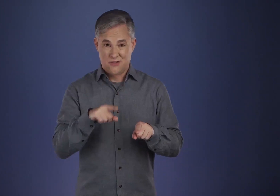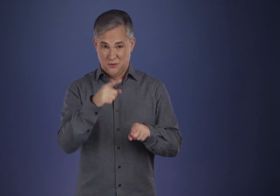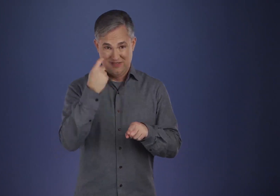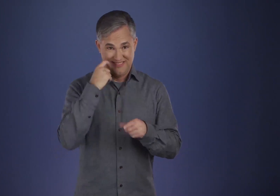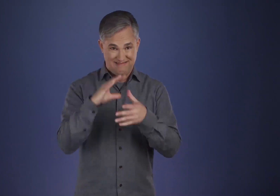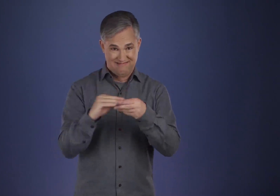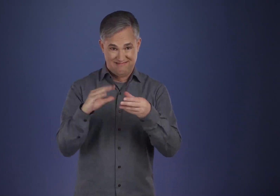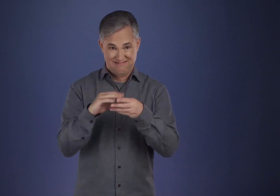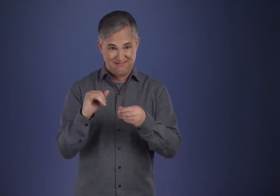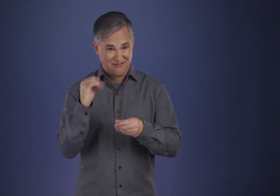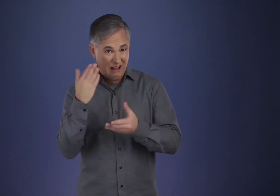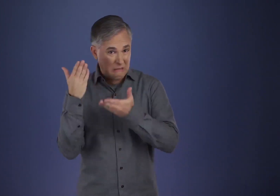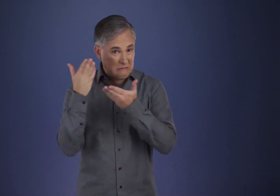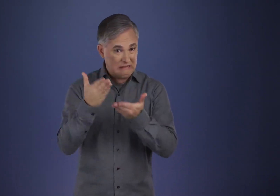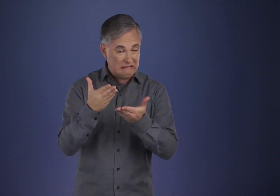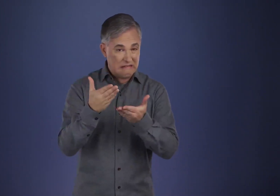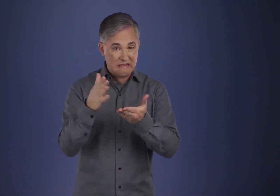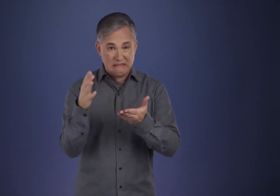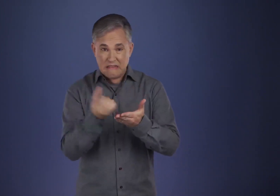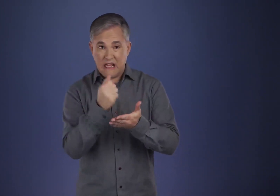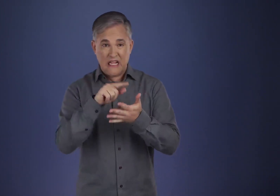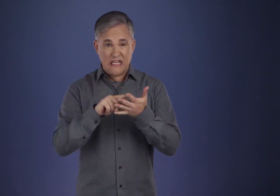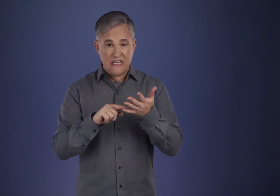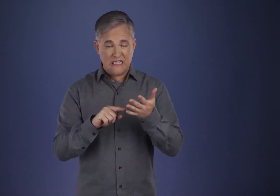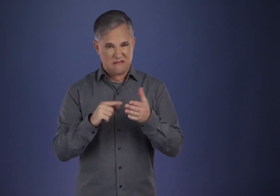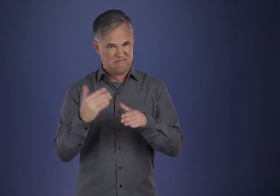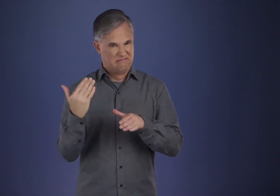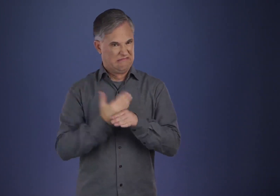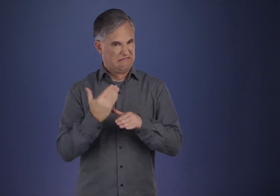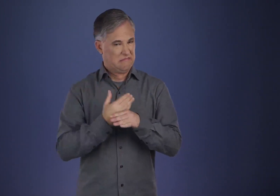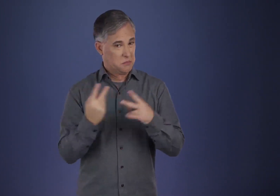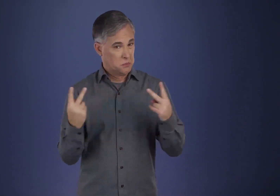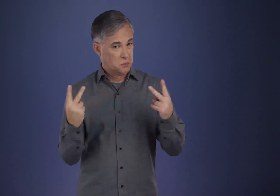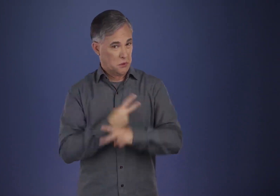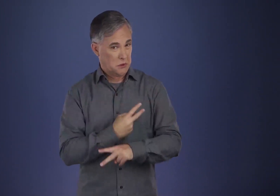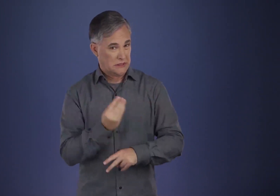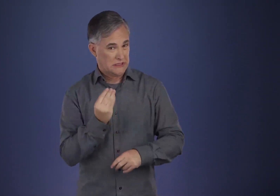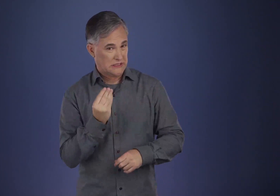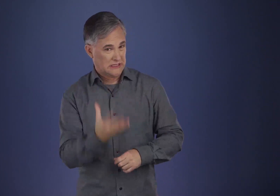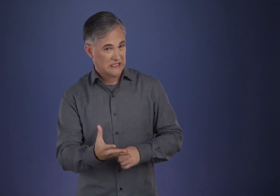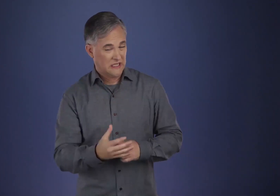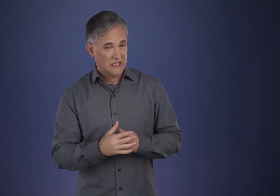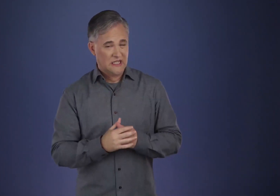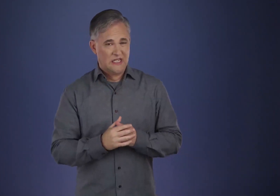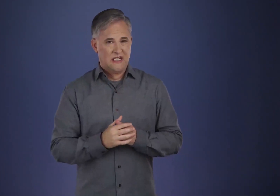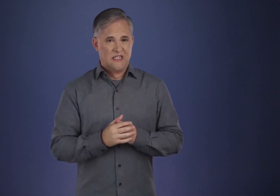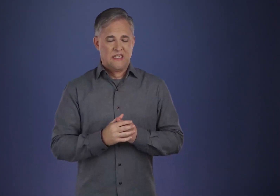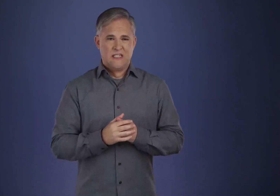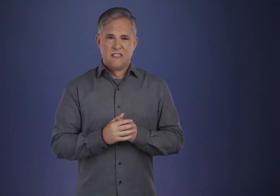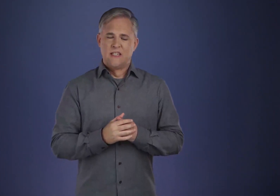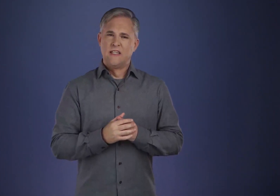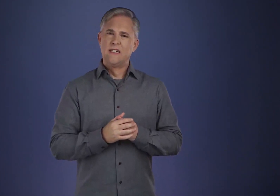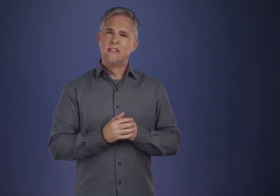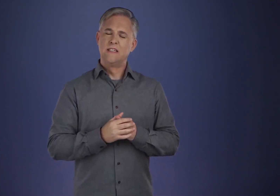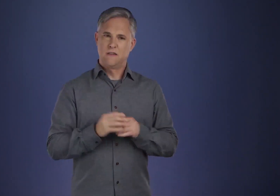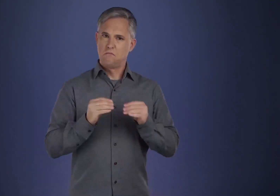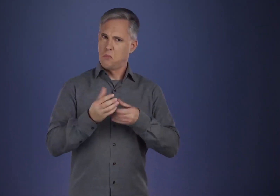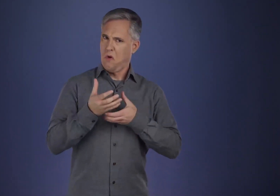But I think I speak for everyone here when I say that what you now propose bothers us an awful lot more.’